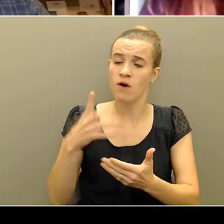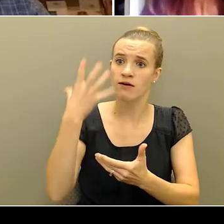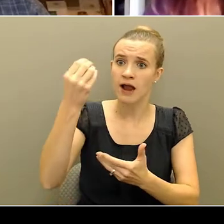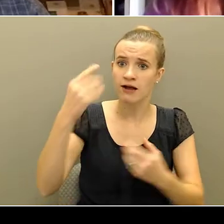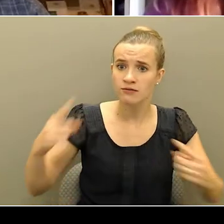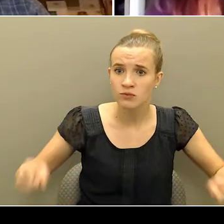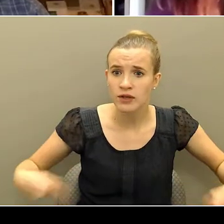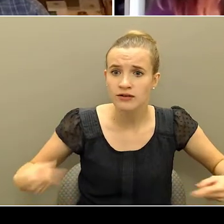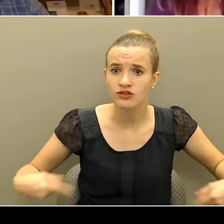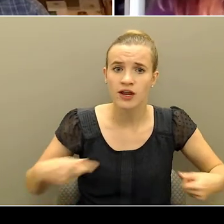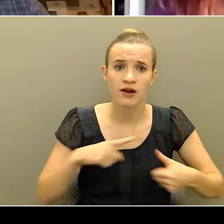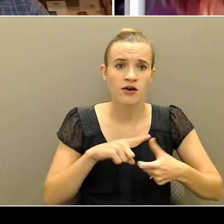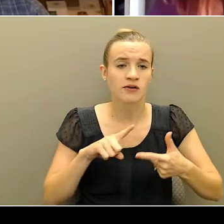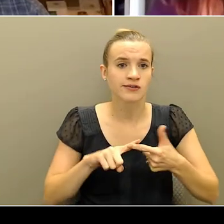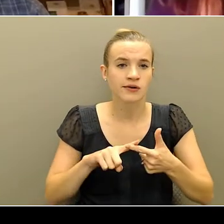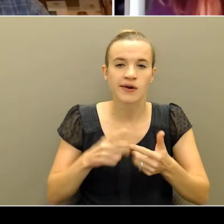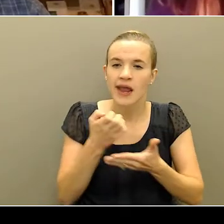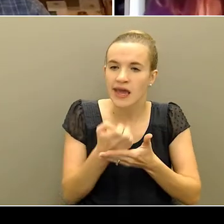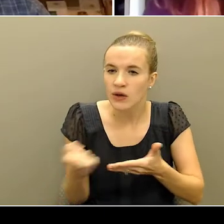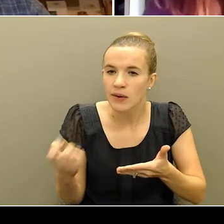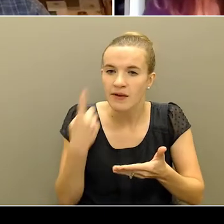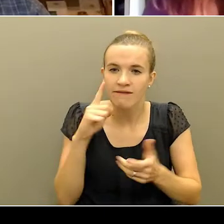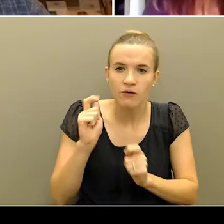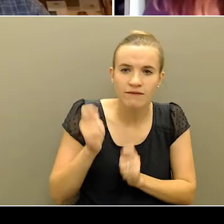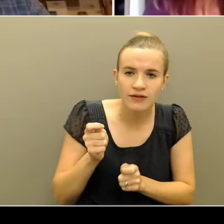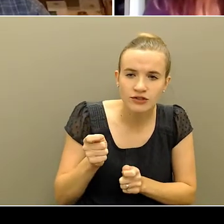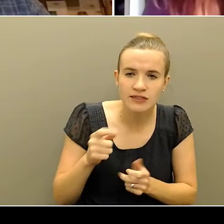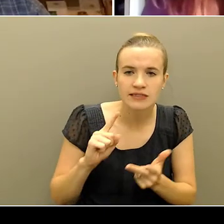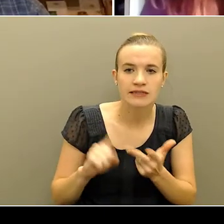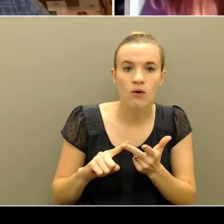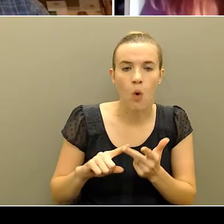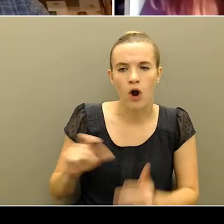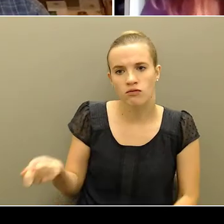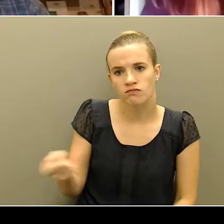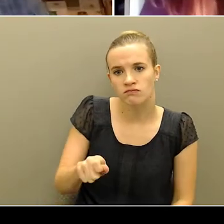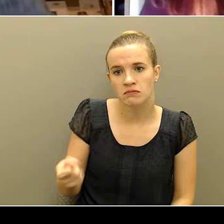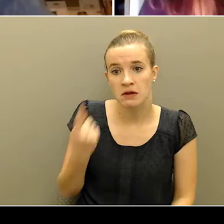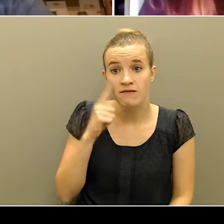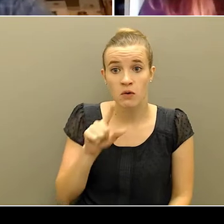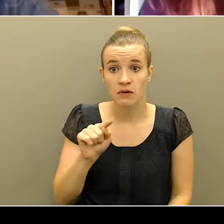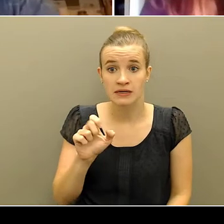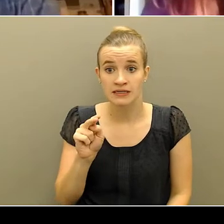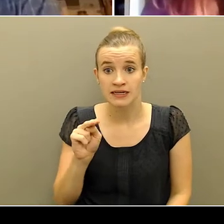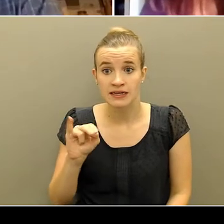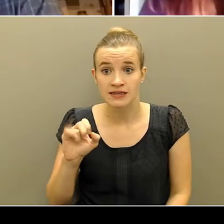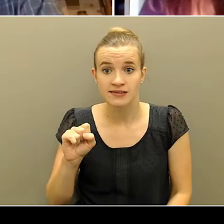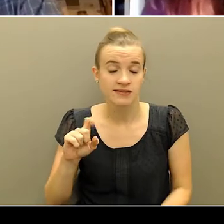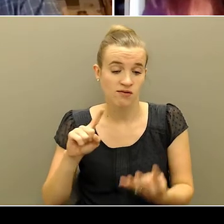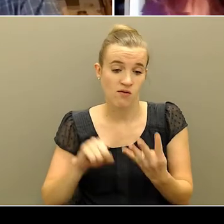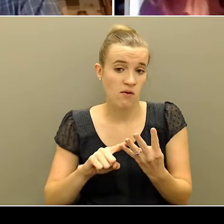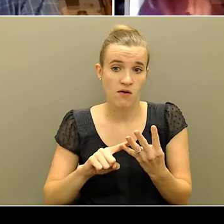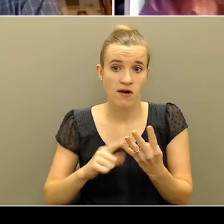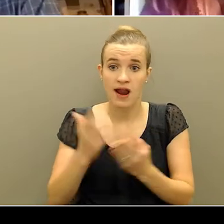that, or handcycle. My boy actually got money to buy a handcycle, which was